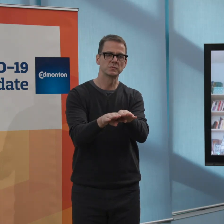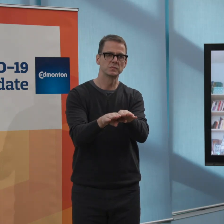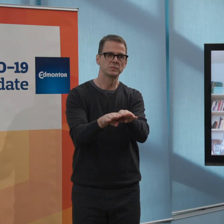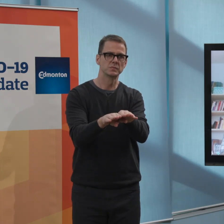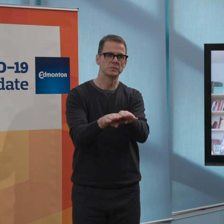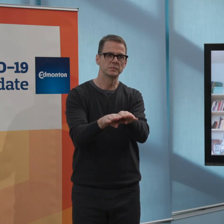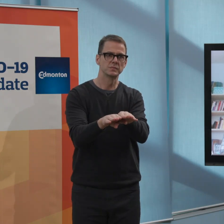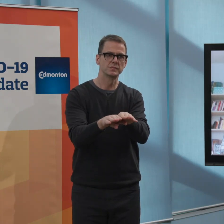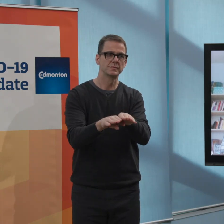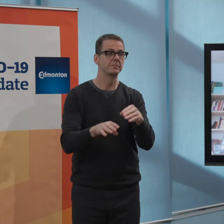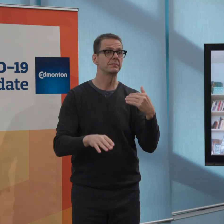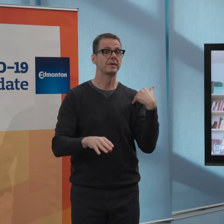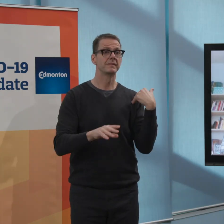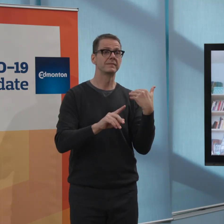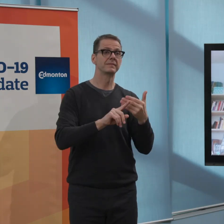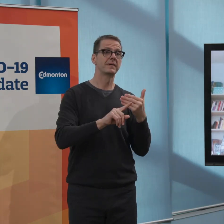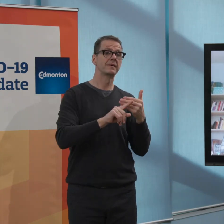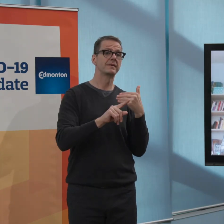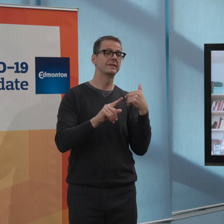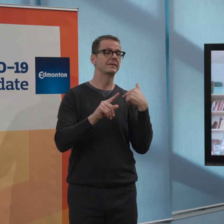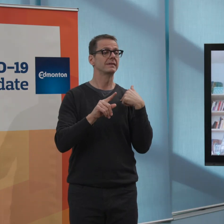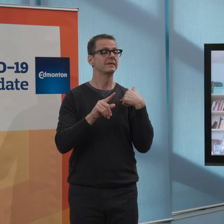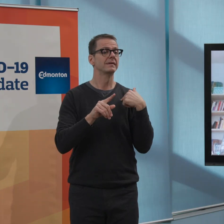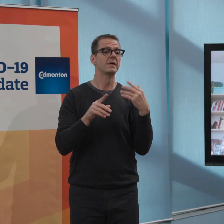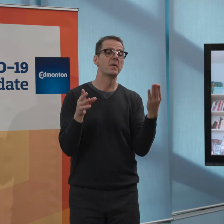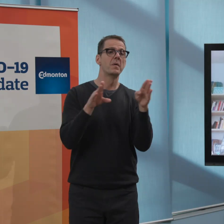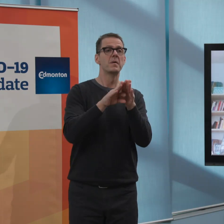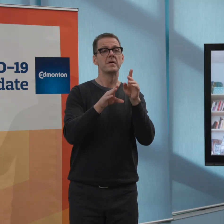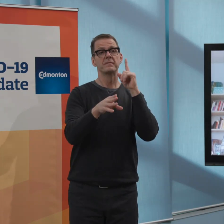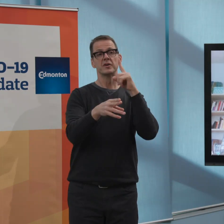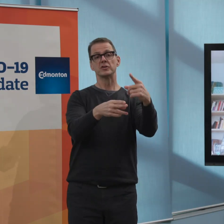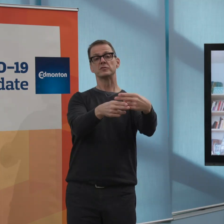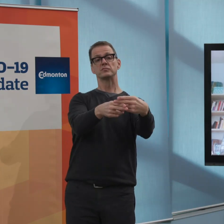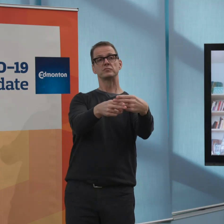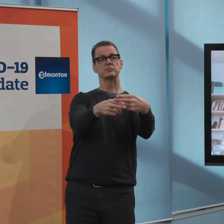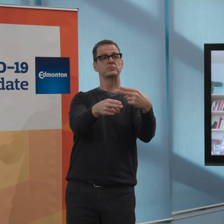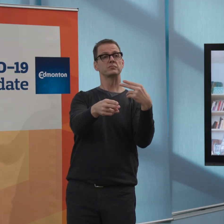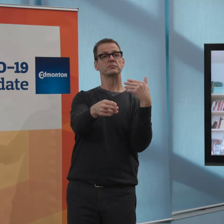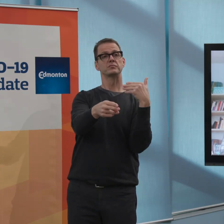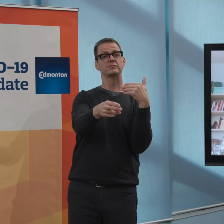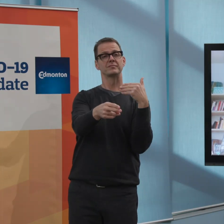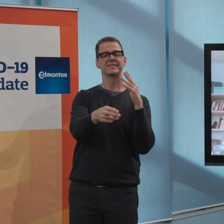Service points as I know you understand this closure has resulted in a drastic